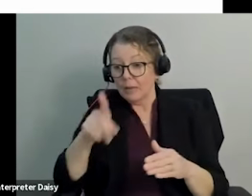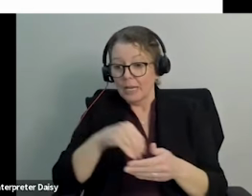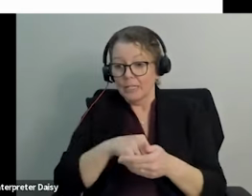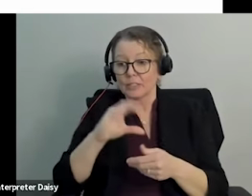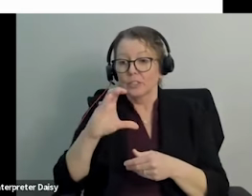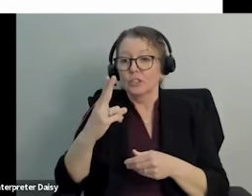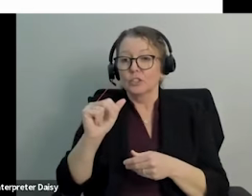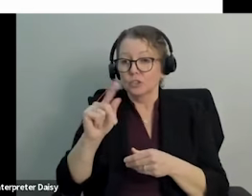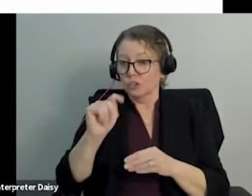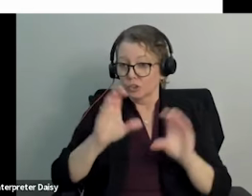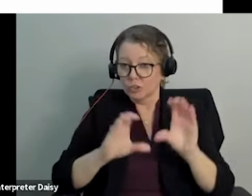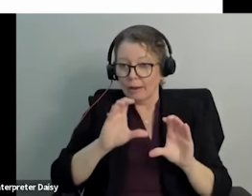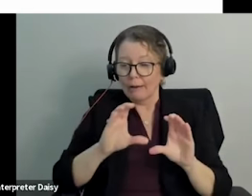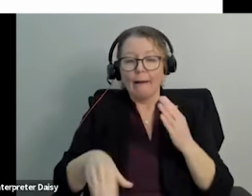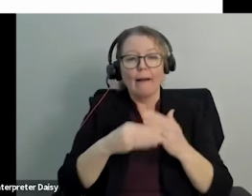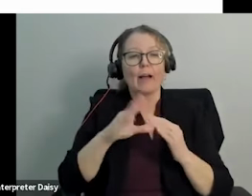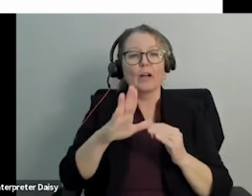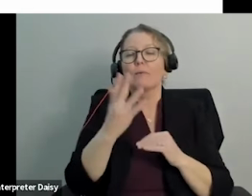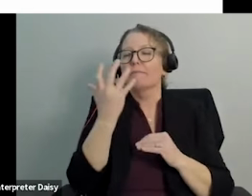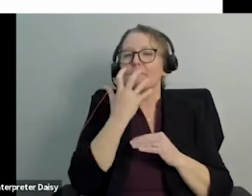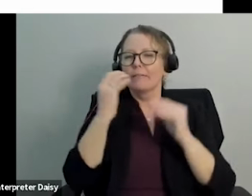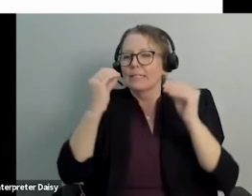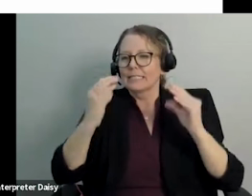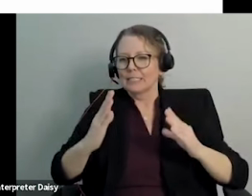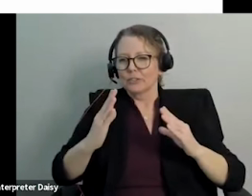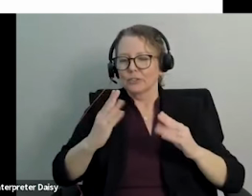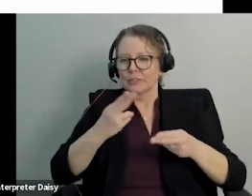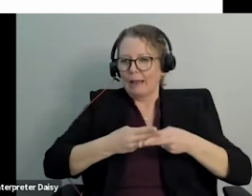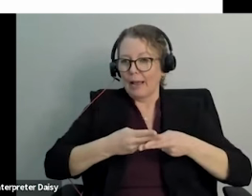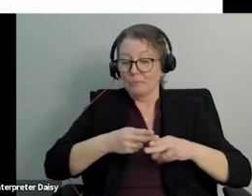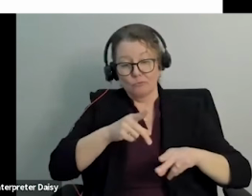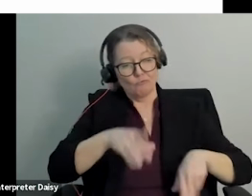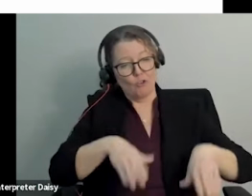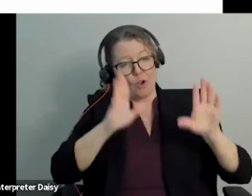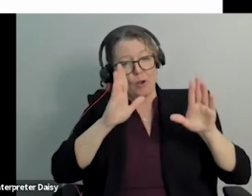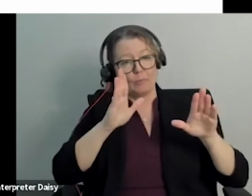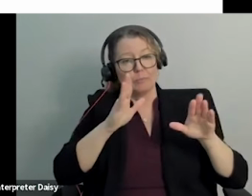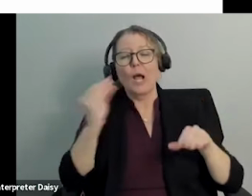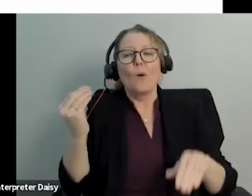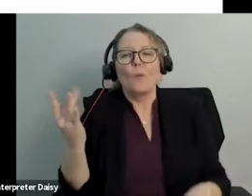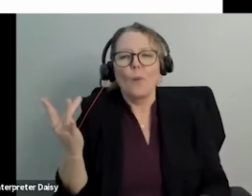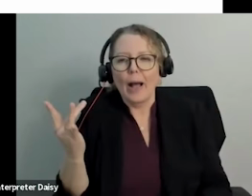share your favorite teacher's name from growing up and why. It could be a preschool, elementary,